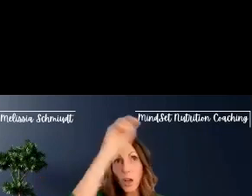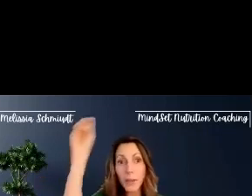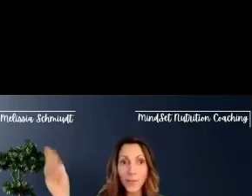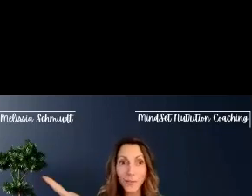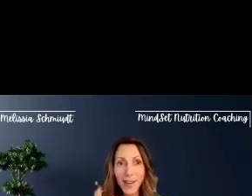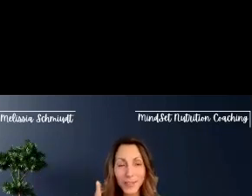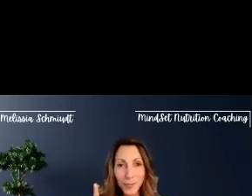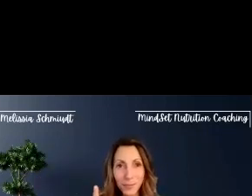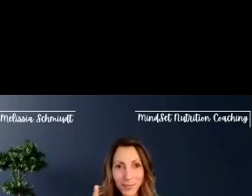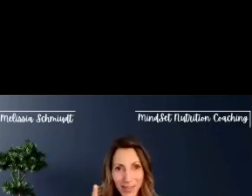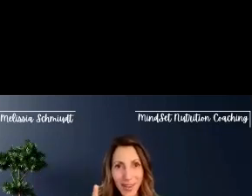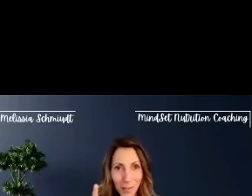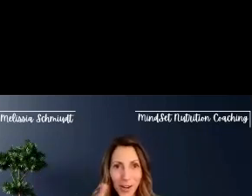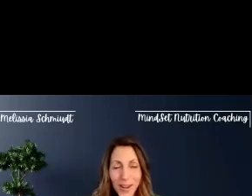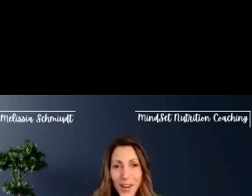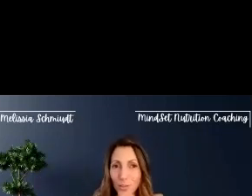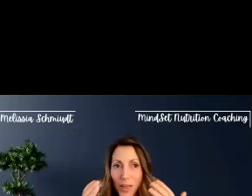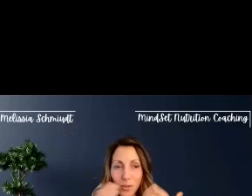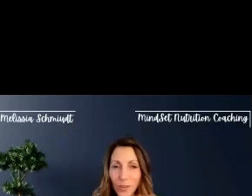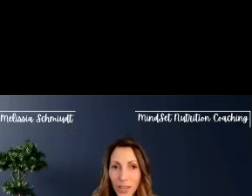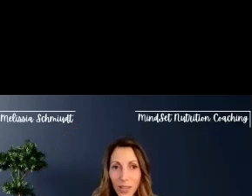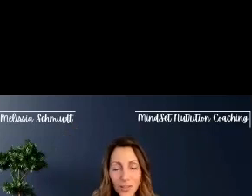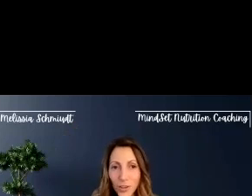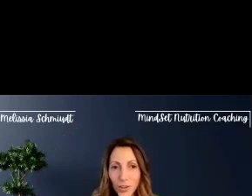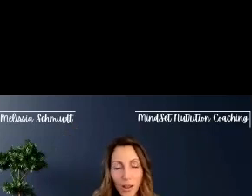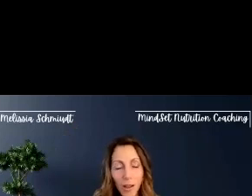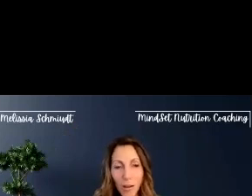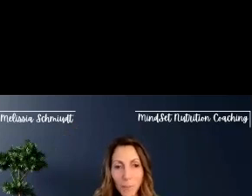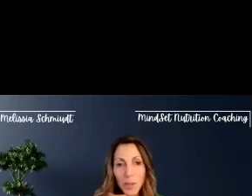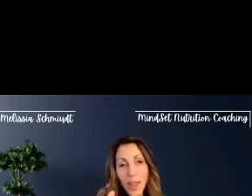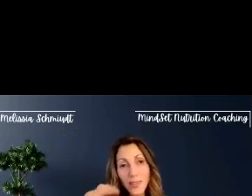because you're coming off a fast from nighttime, so that'll kick start your morning.